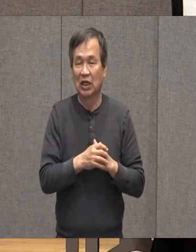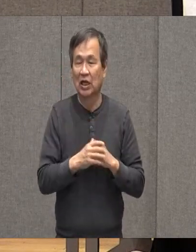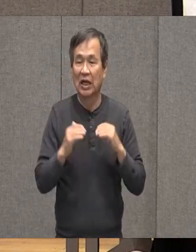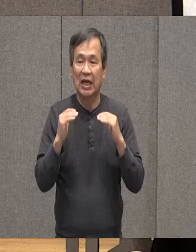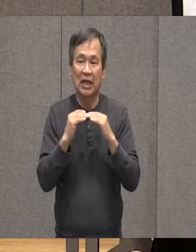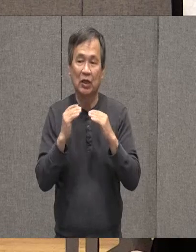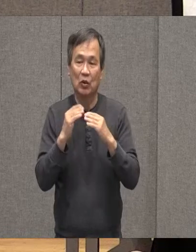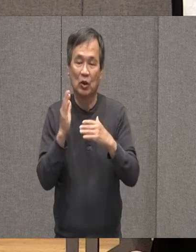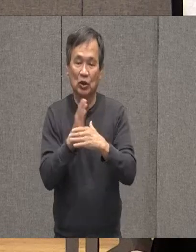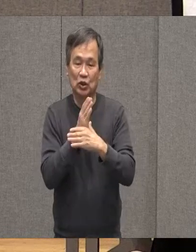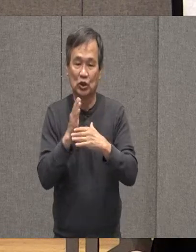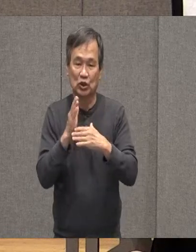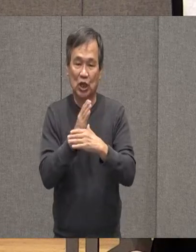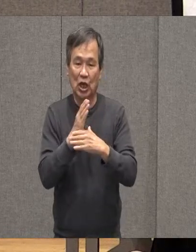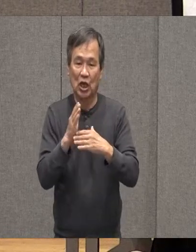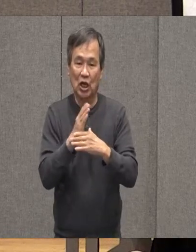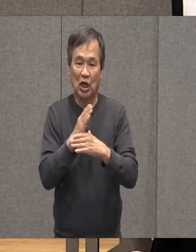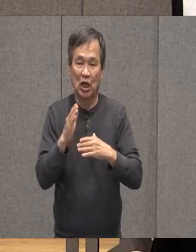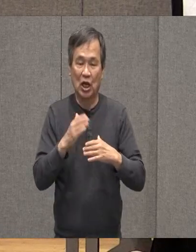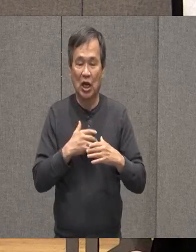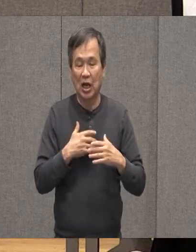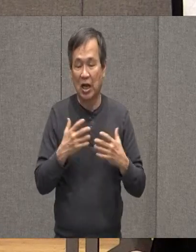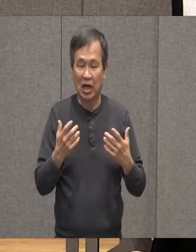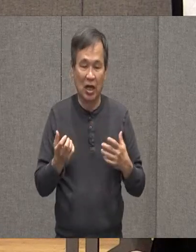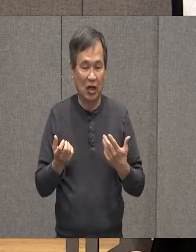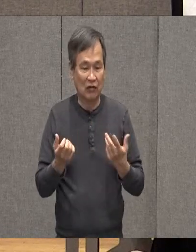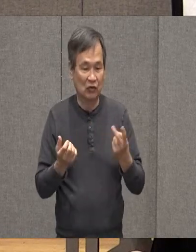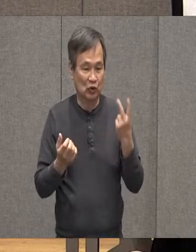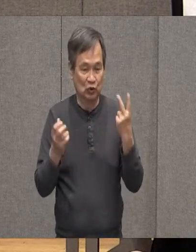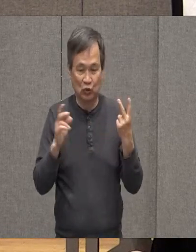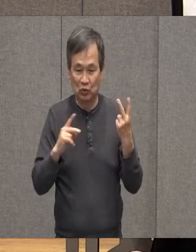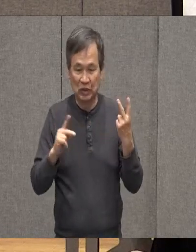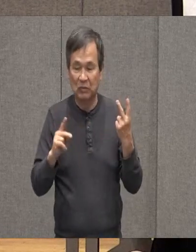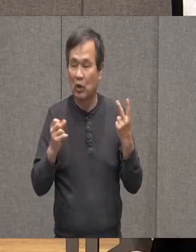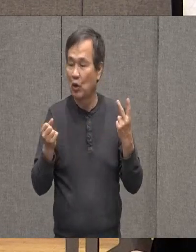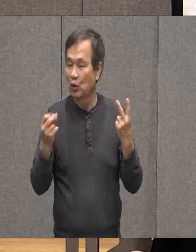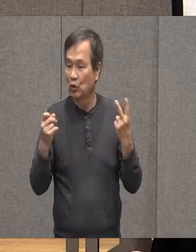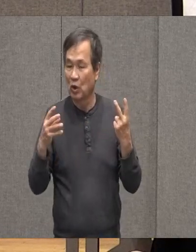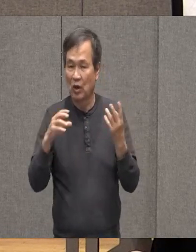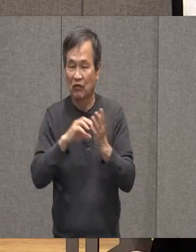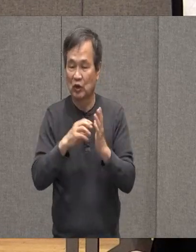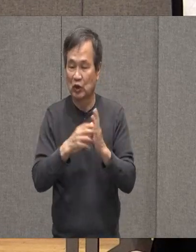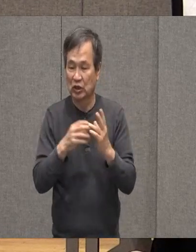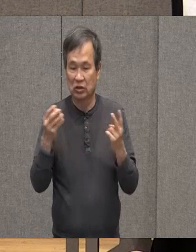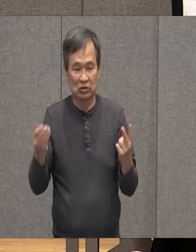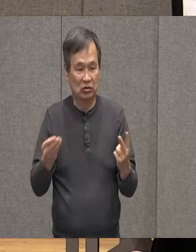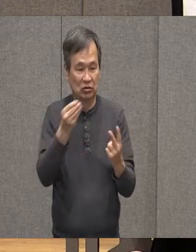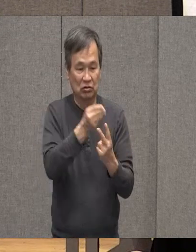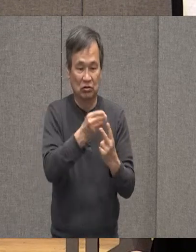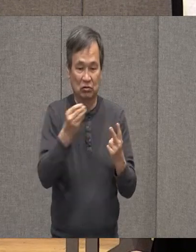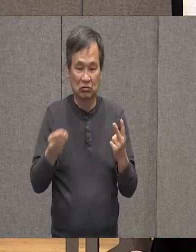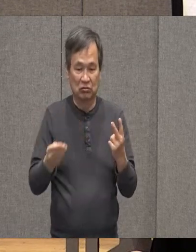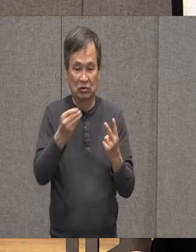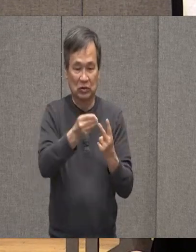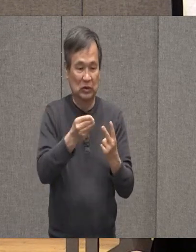So if I had two people and I had 12 cookies how many cookies each would we get? We'd get six cookies each.